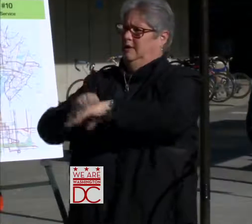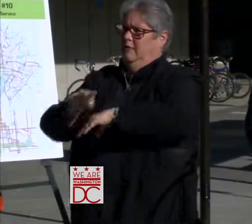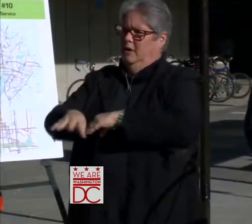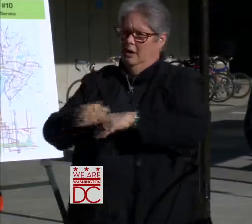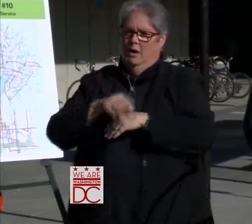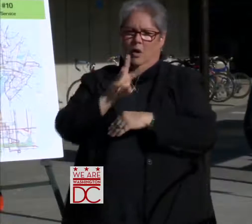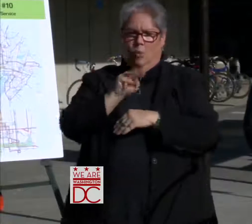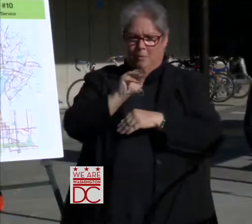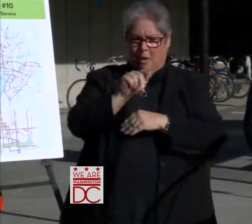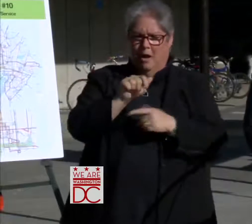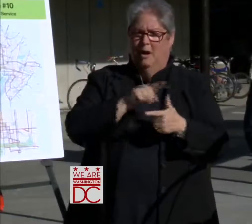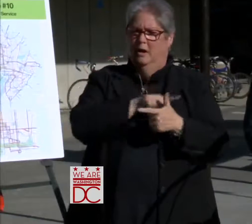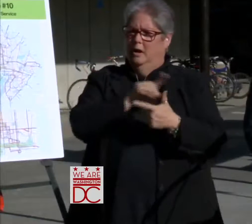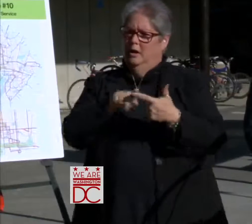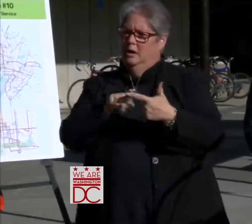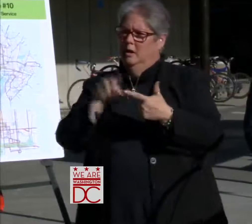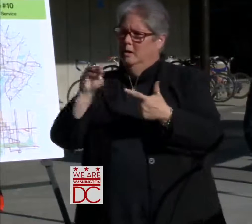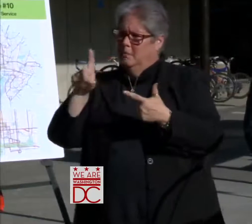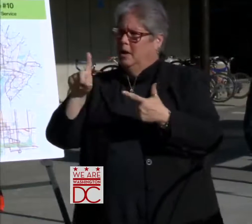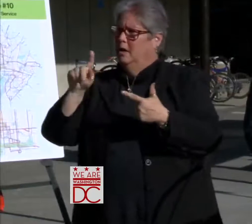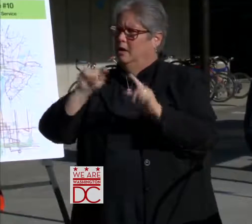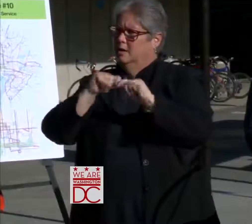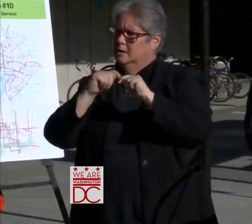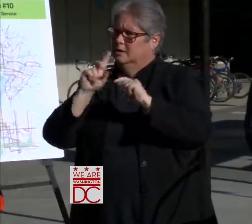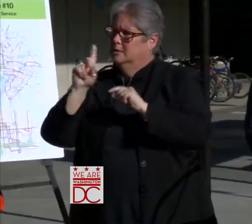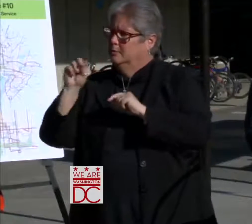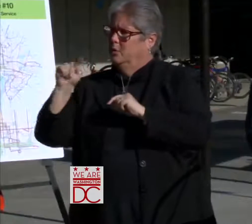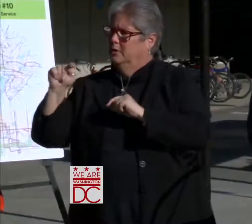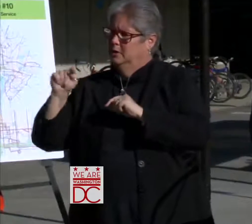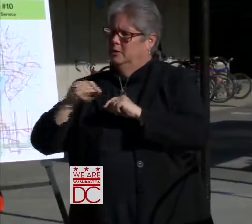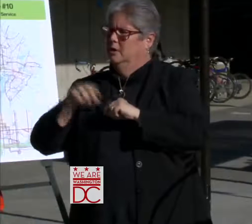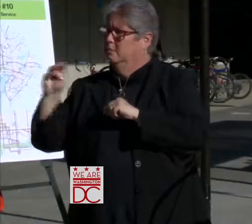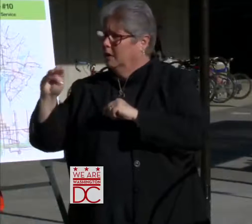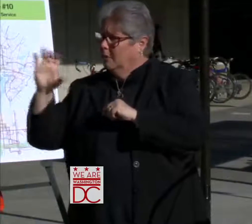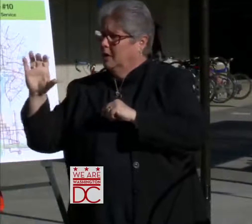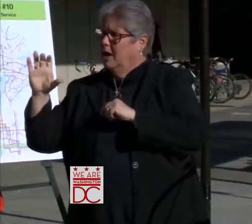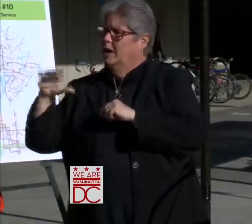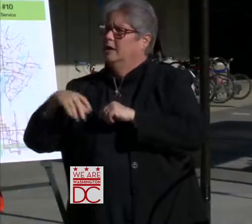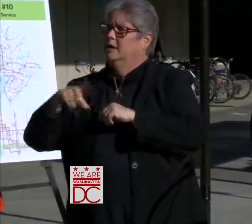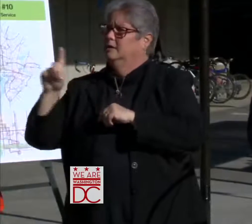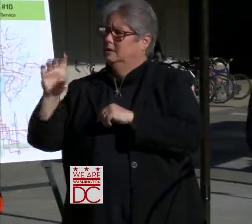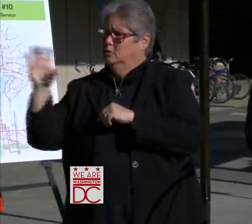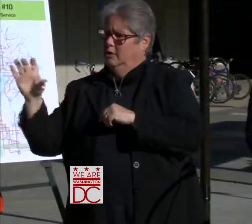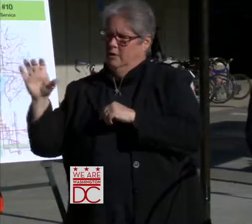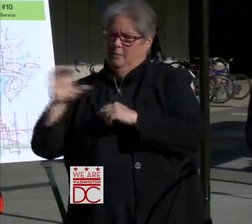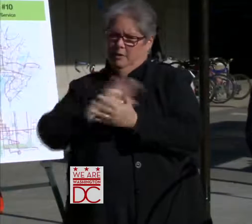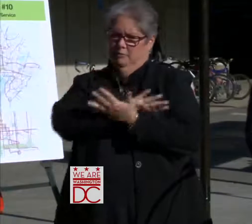WMATA AND THE MARYLAND DEPARTMENT OF TRANSPORTATION, MONTGOMERY COUNTY AND THE DISTRICT OF COLUMBIA.